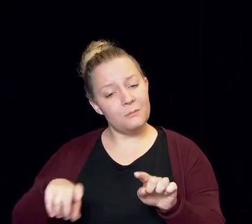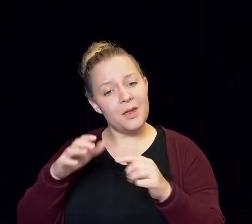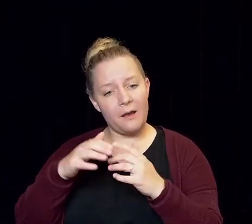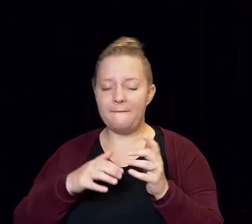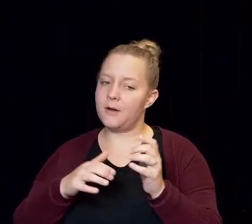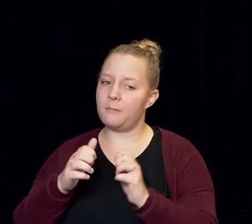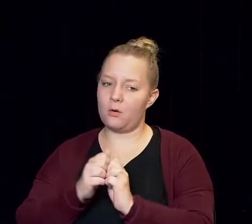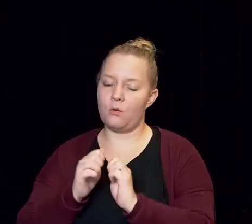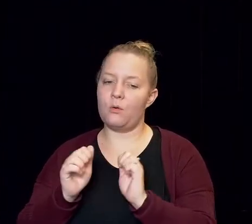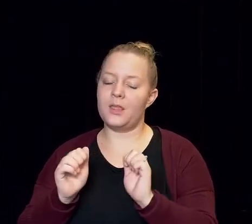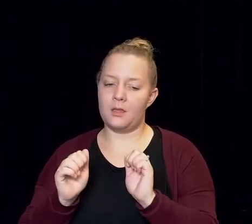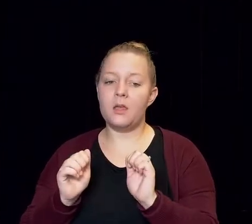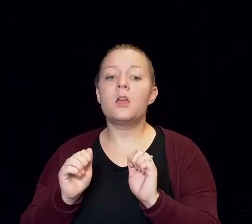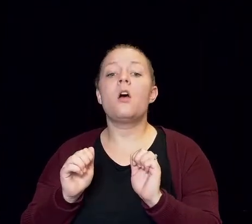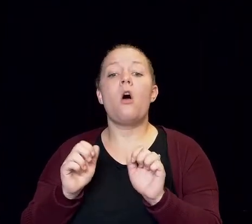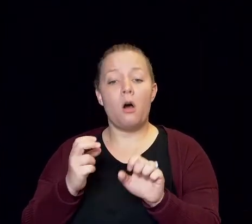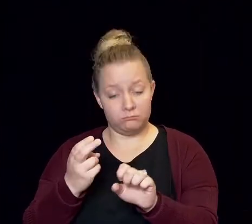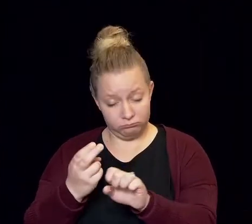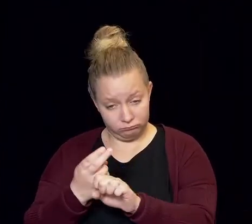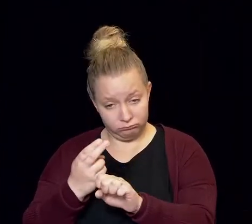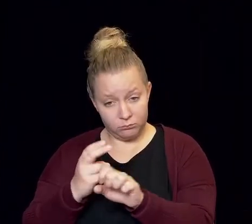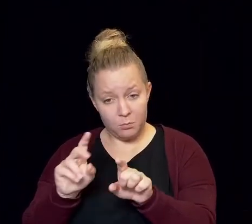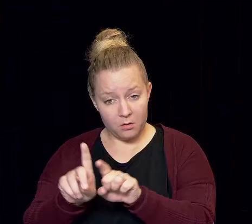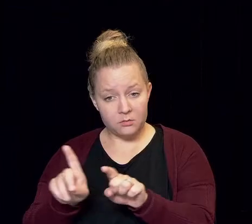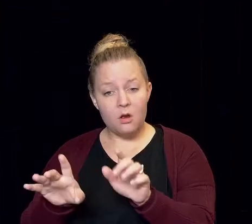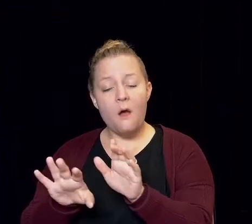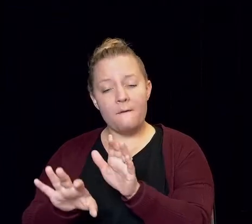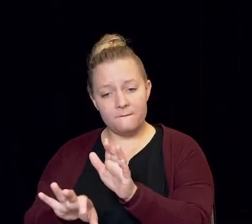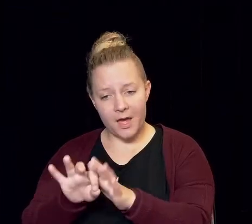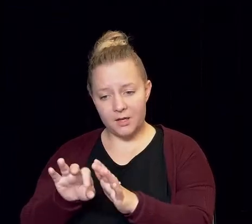And, we're going to use them also to find the unit rates, like you did in Chapter 1 Lesson 1.